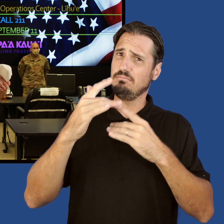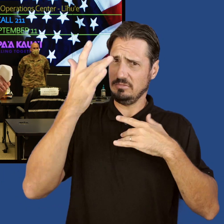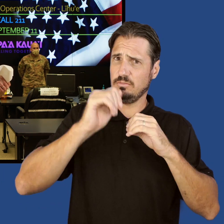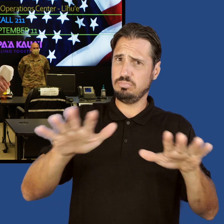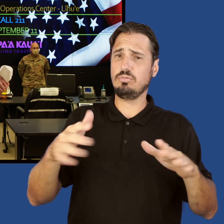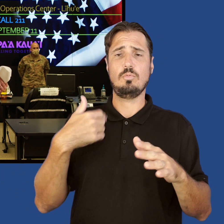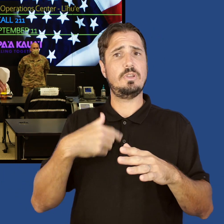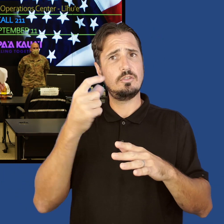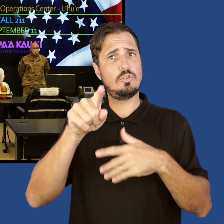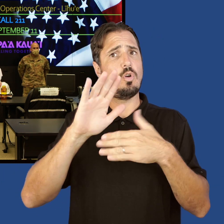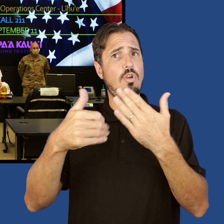island….please continue to…